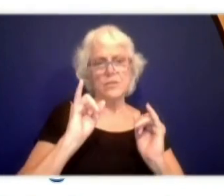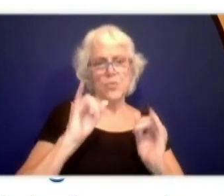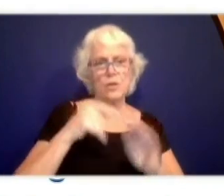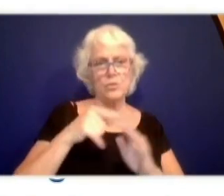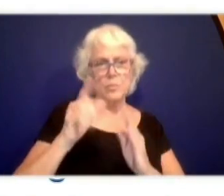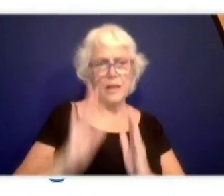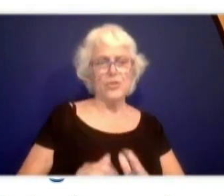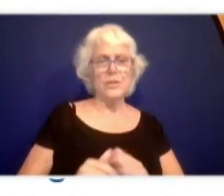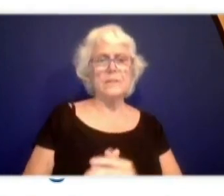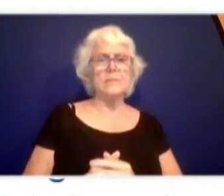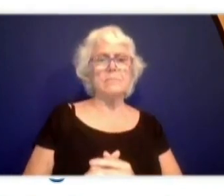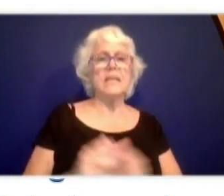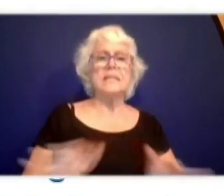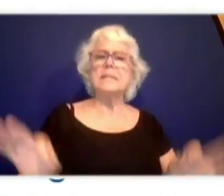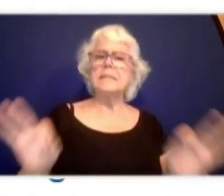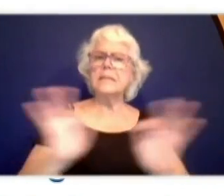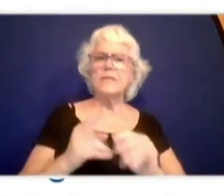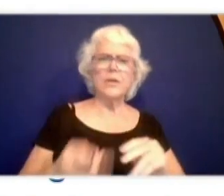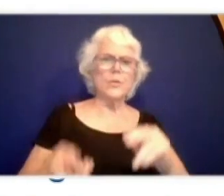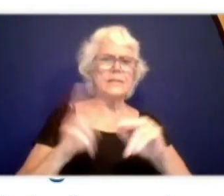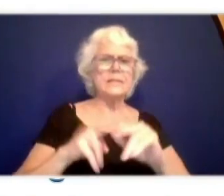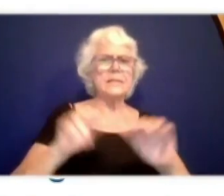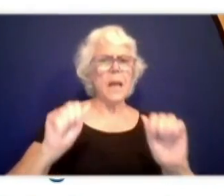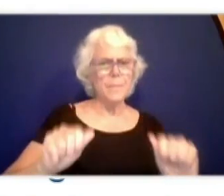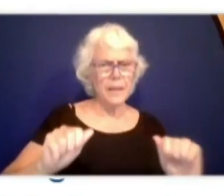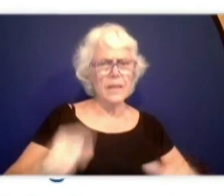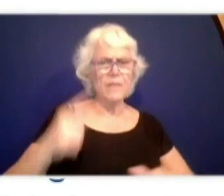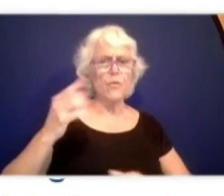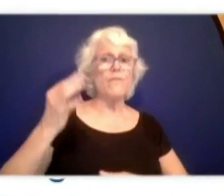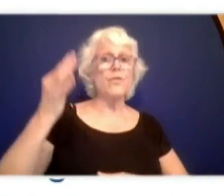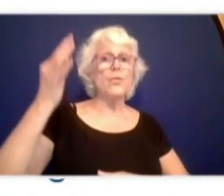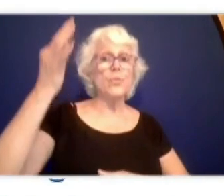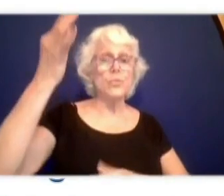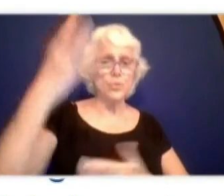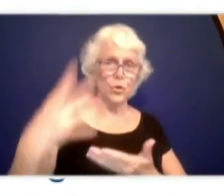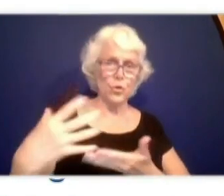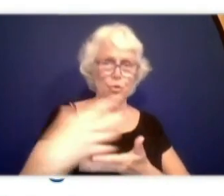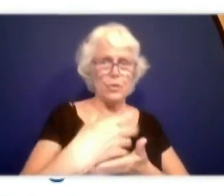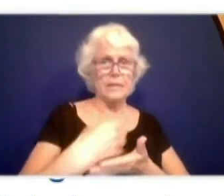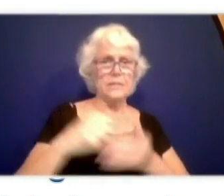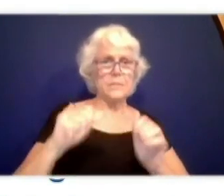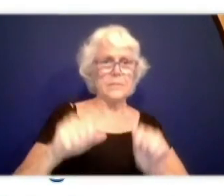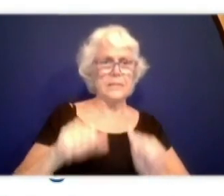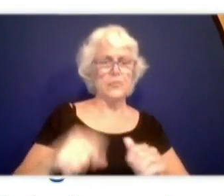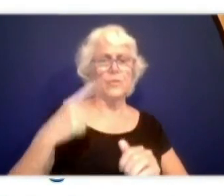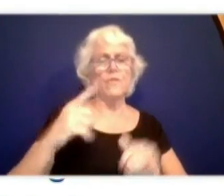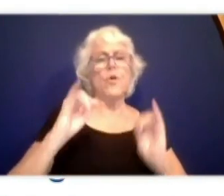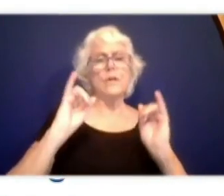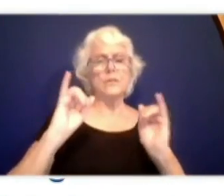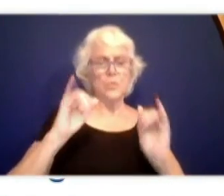It significantly increases the ability for the future earnings potential of our instructional specialist,